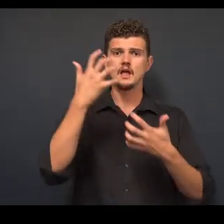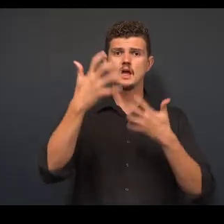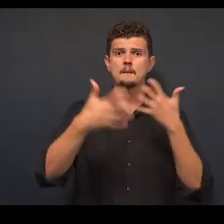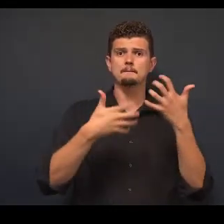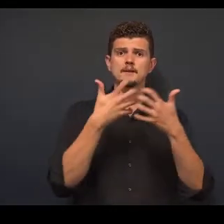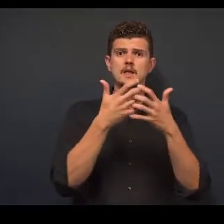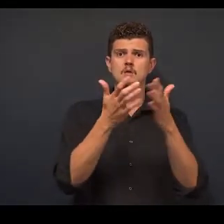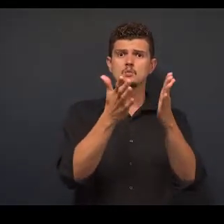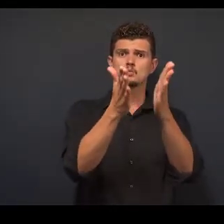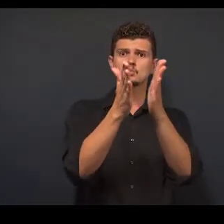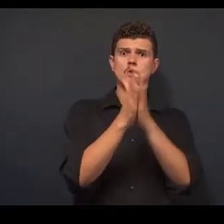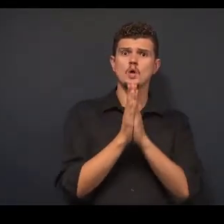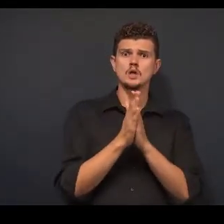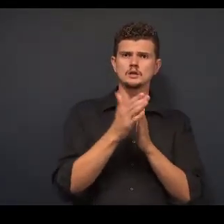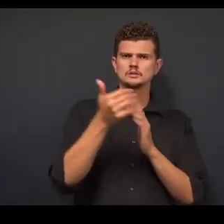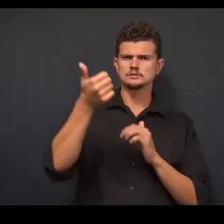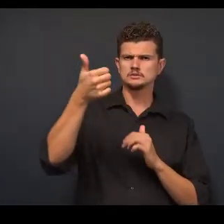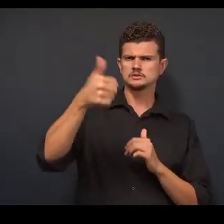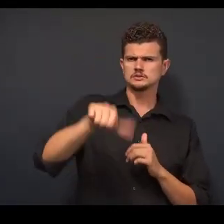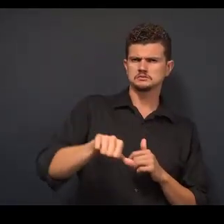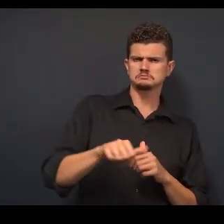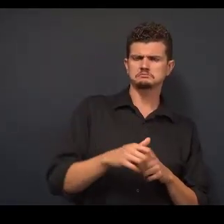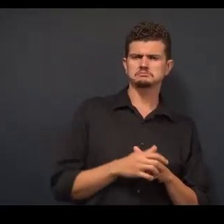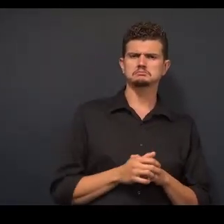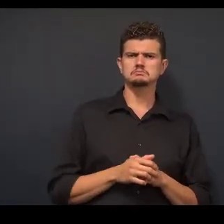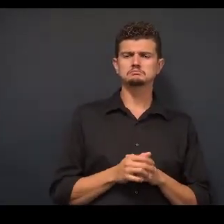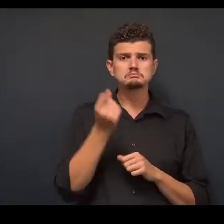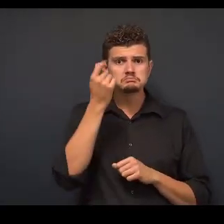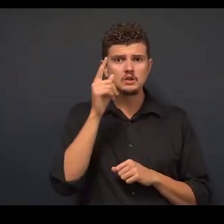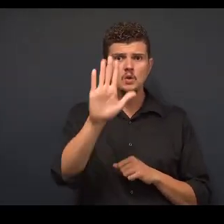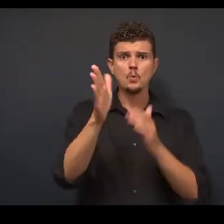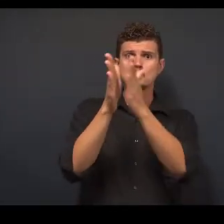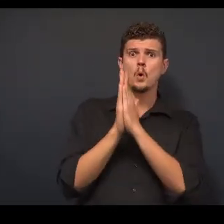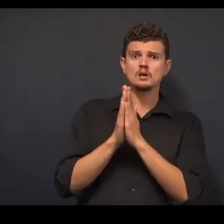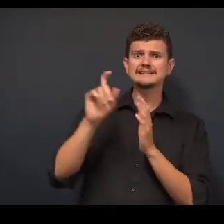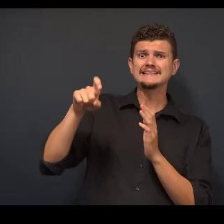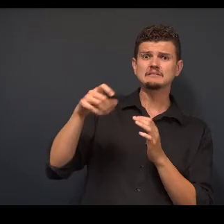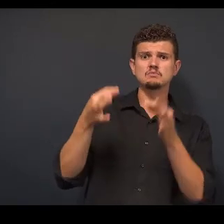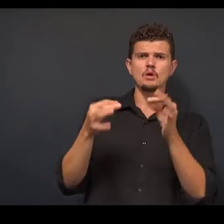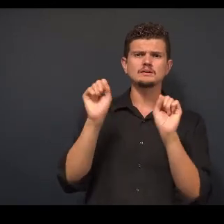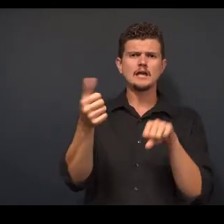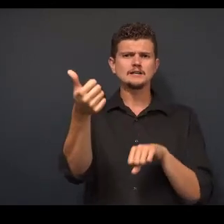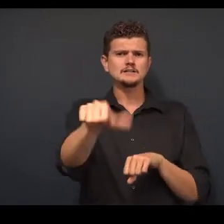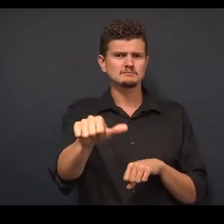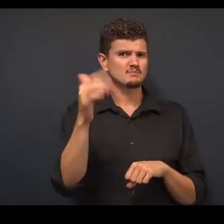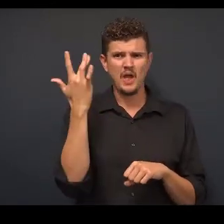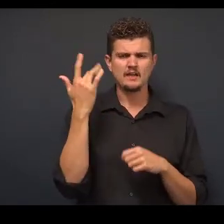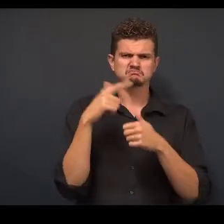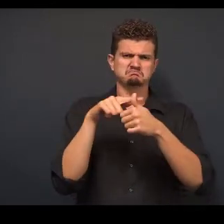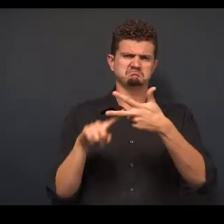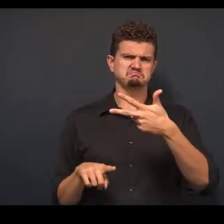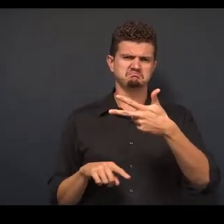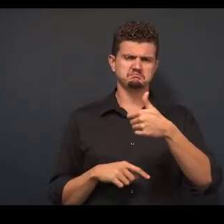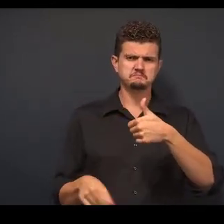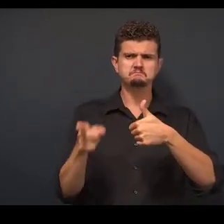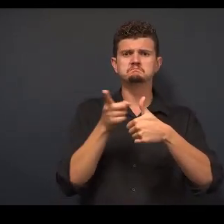Denials of requests for accommodations The court can deny your request for reasons such as